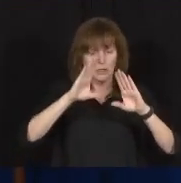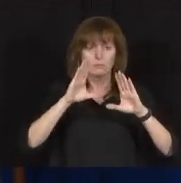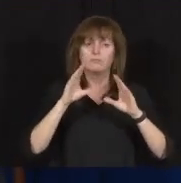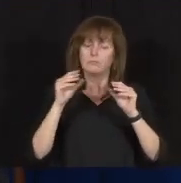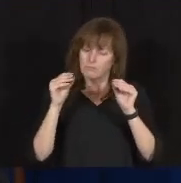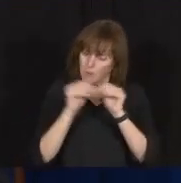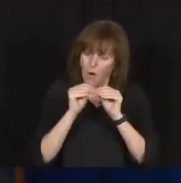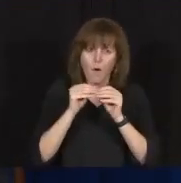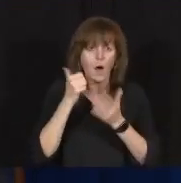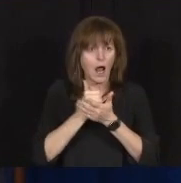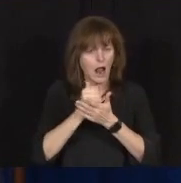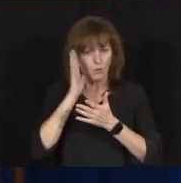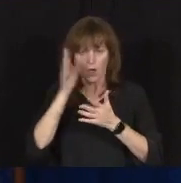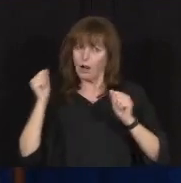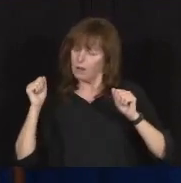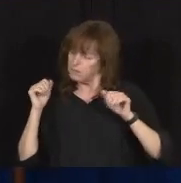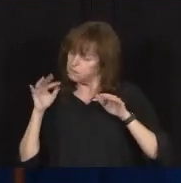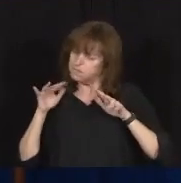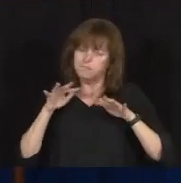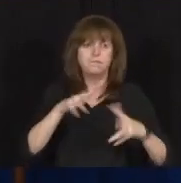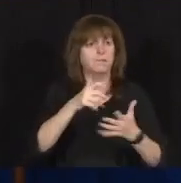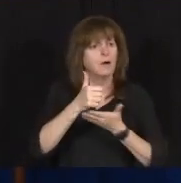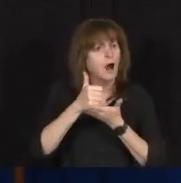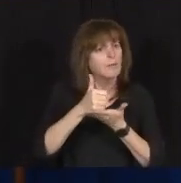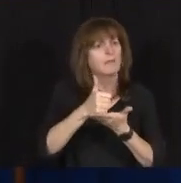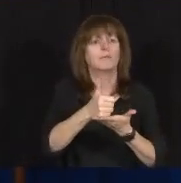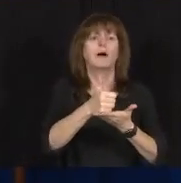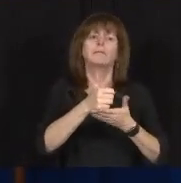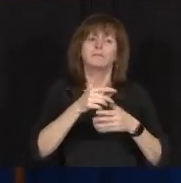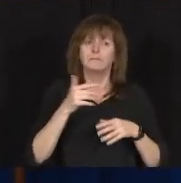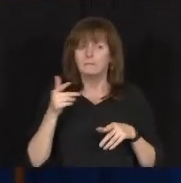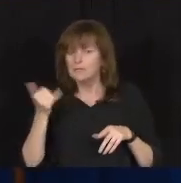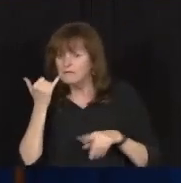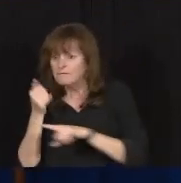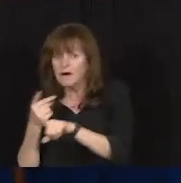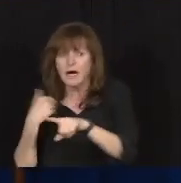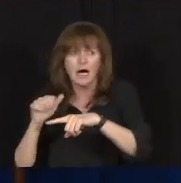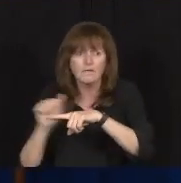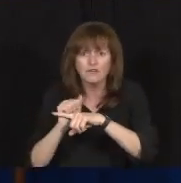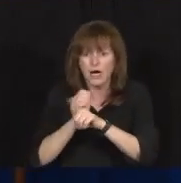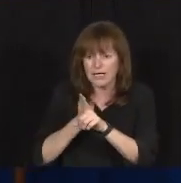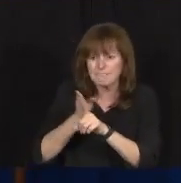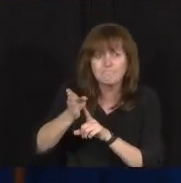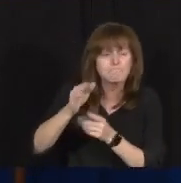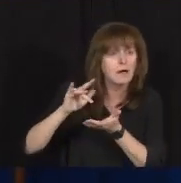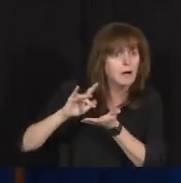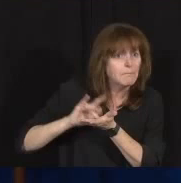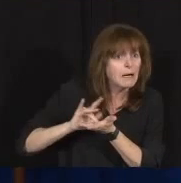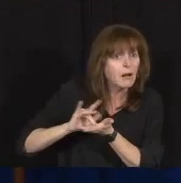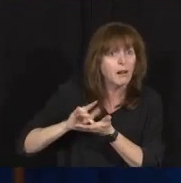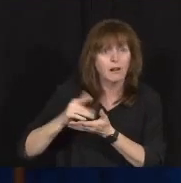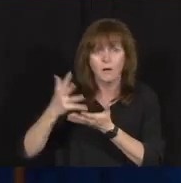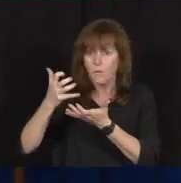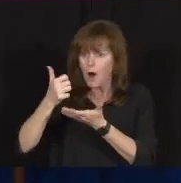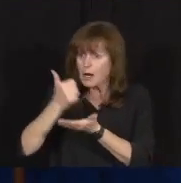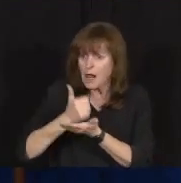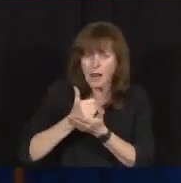training, if you want t o save lives, we need you. J oin the fight today because we need every person in